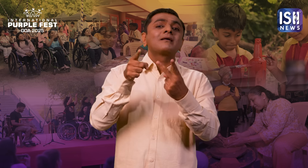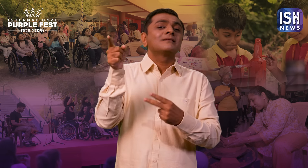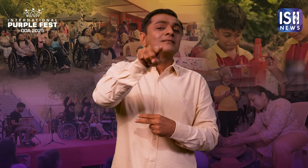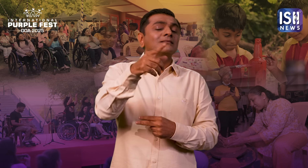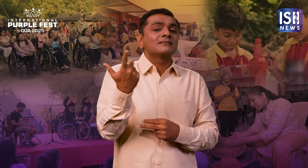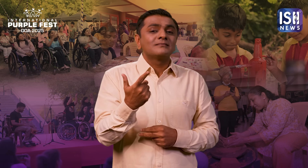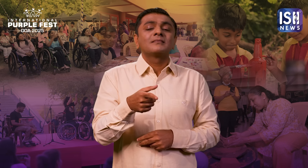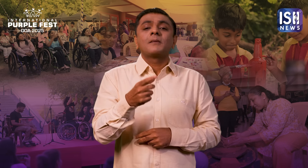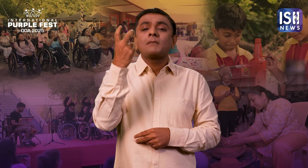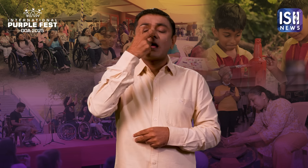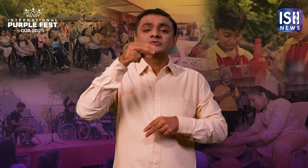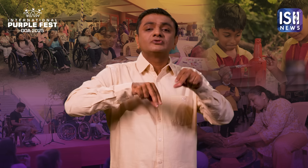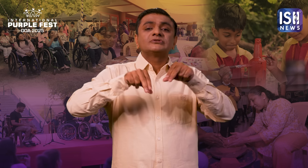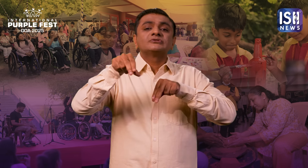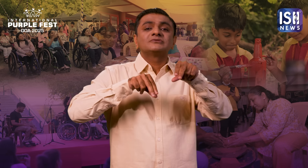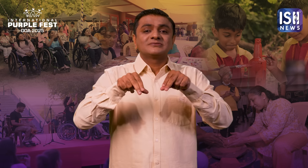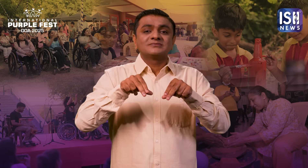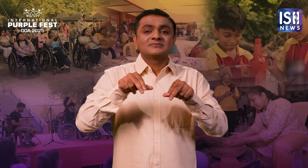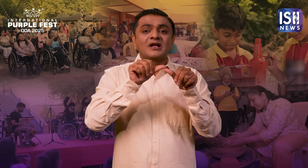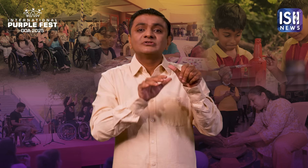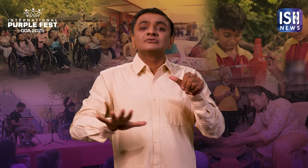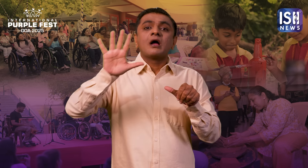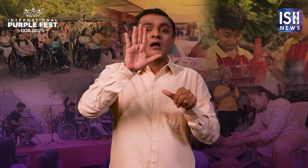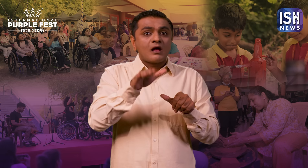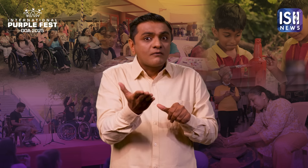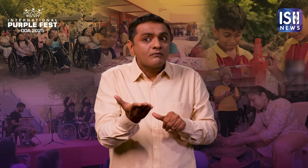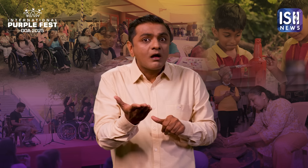2. There will be Asian Blind Chess.